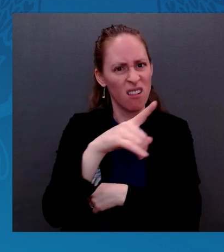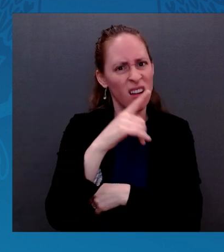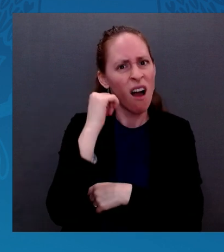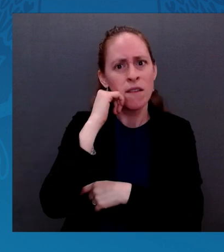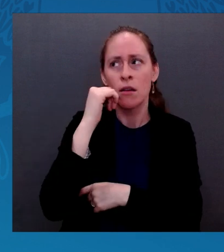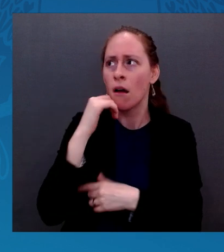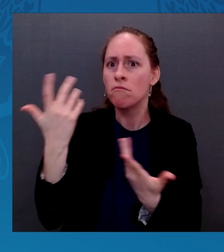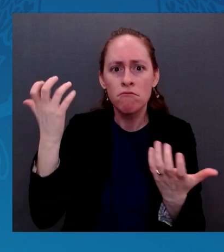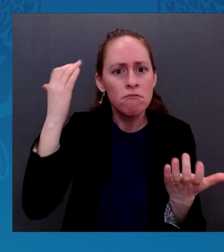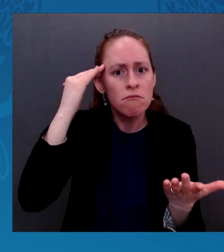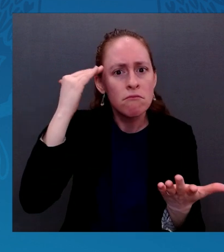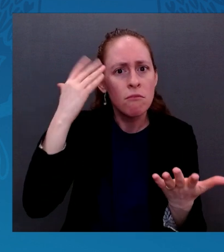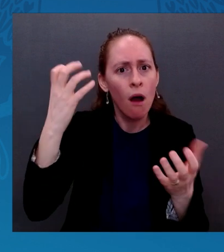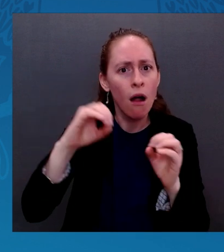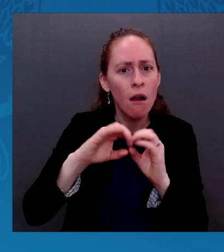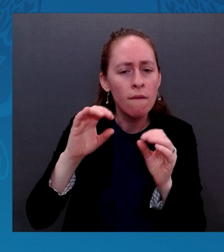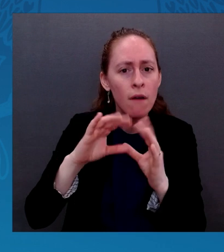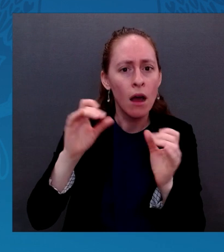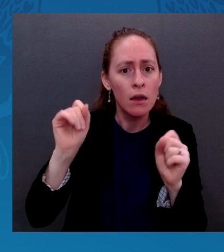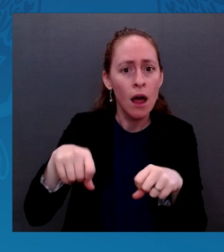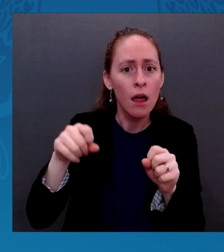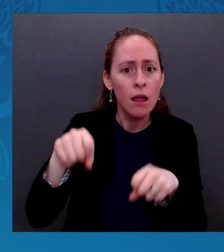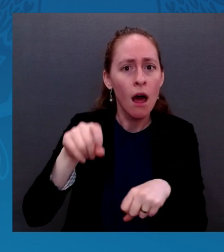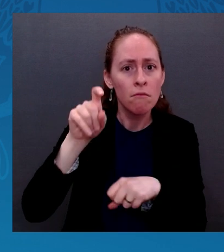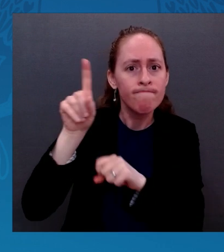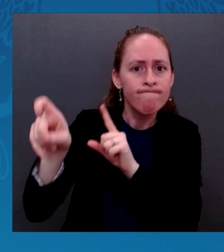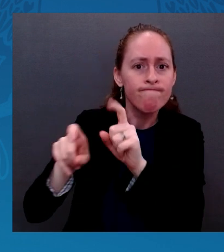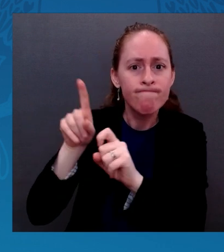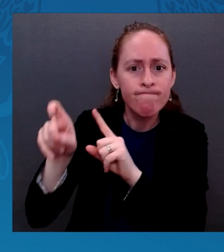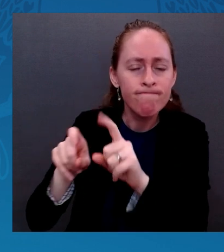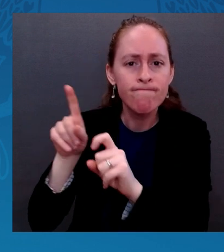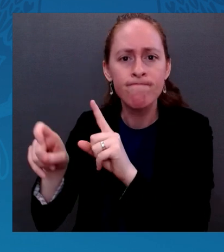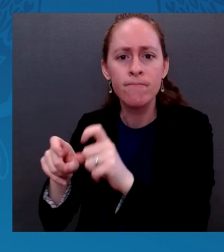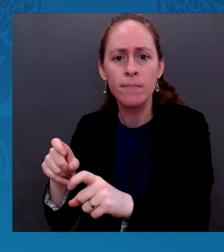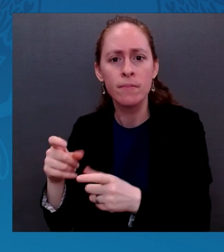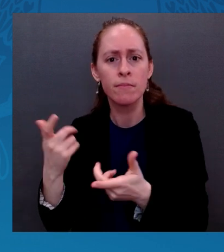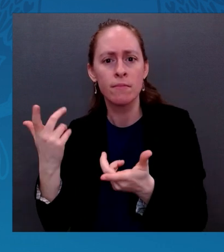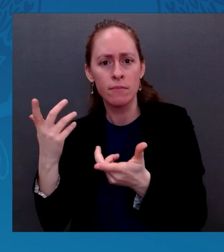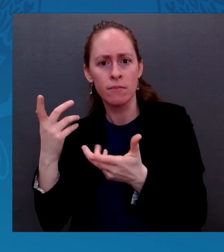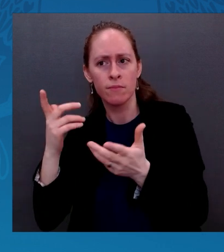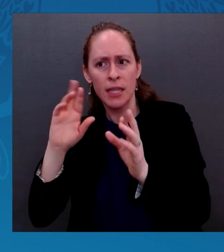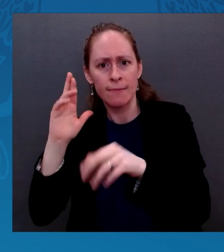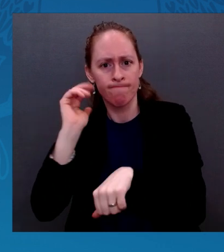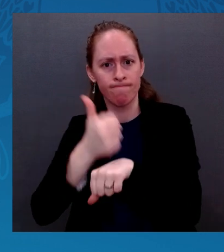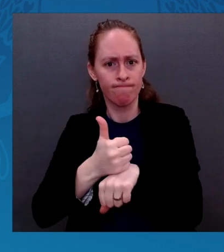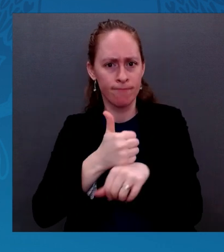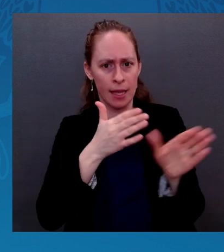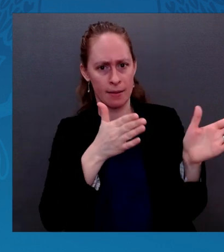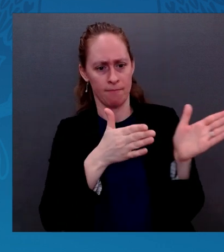and don't get in the way of the other obligations people have for their lives. But because you created that space